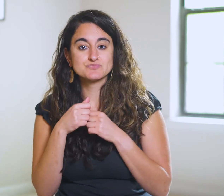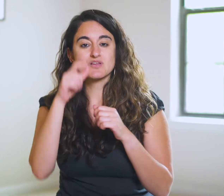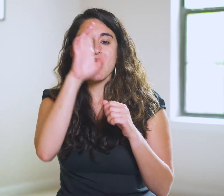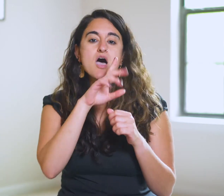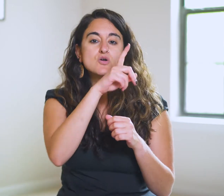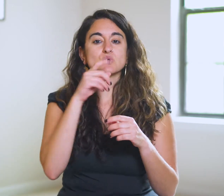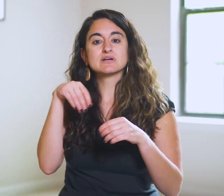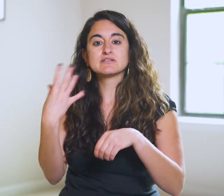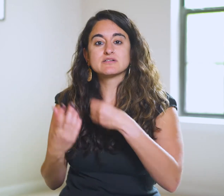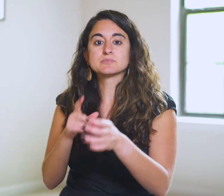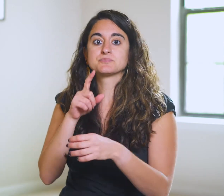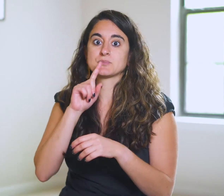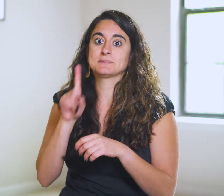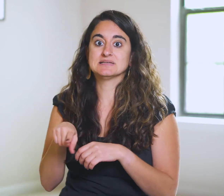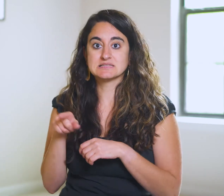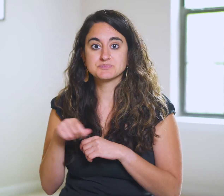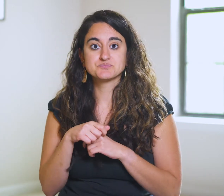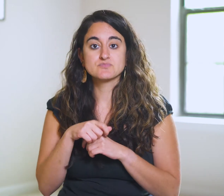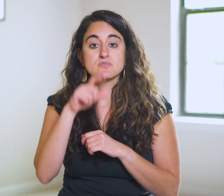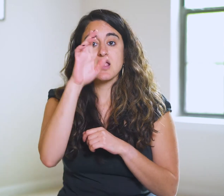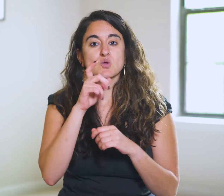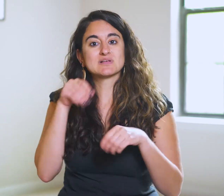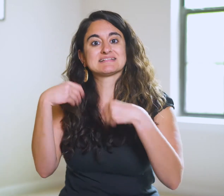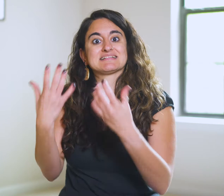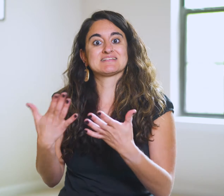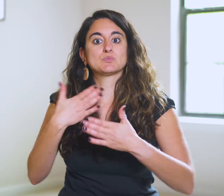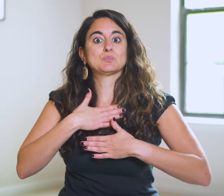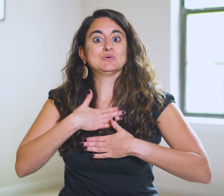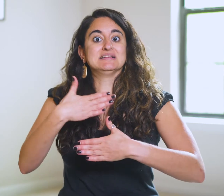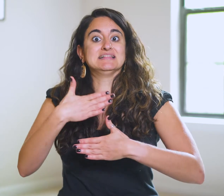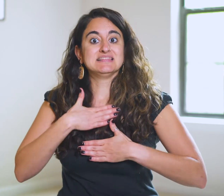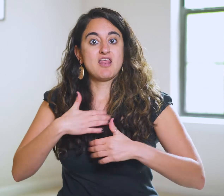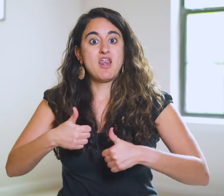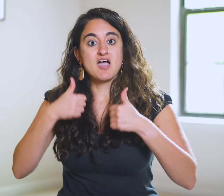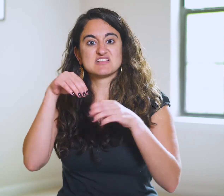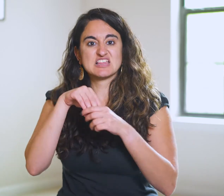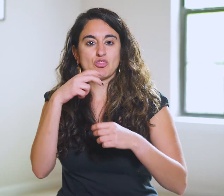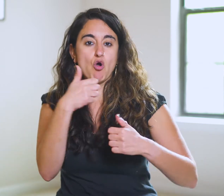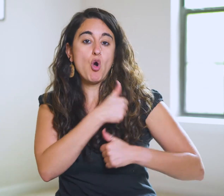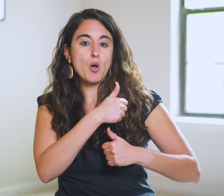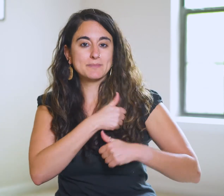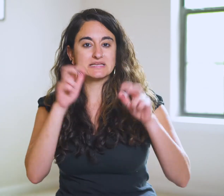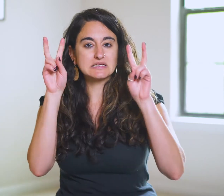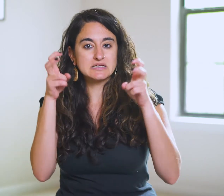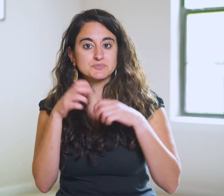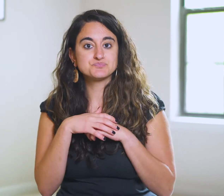God is the one who issues the command, and God is the one who breathes life into the army.